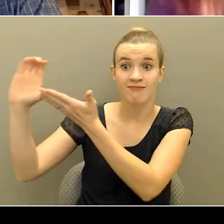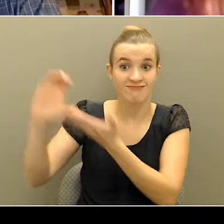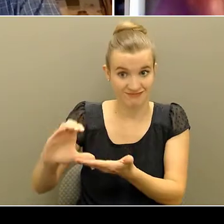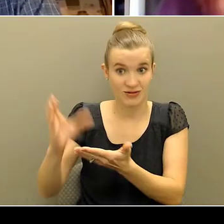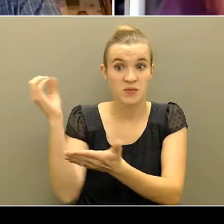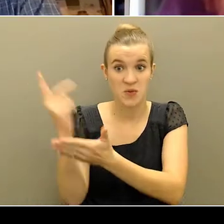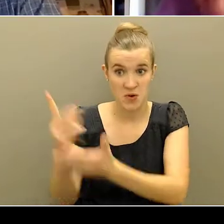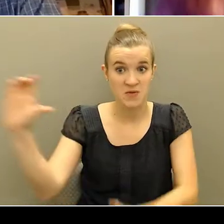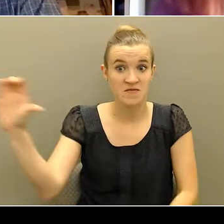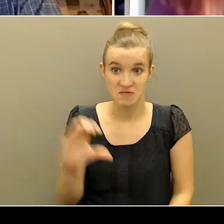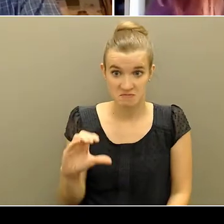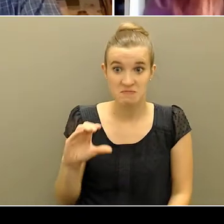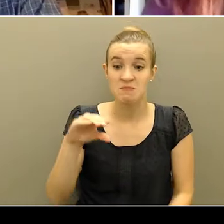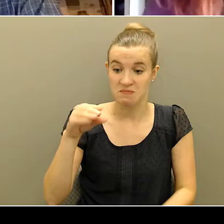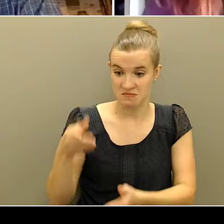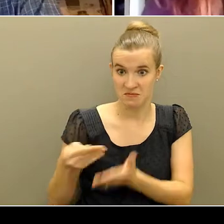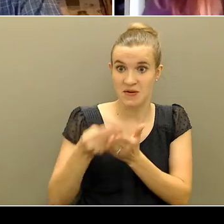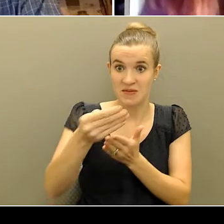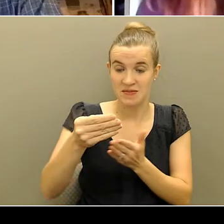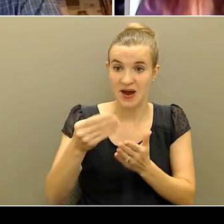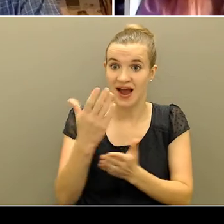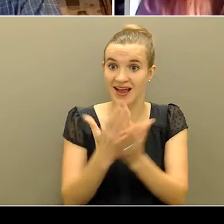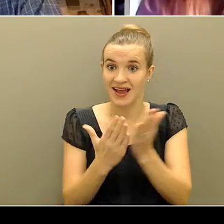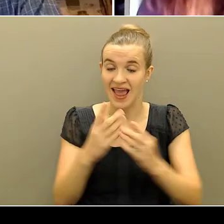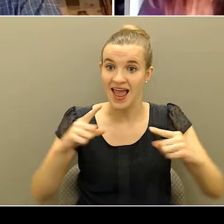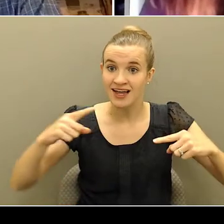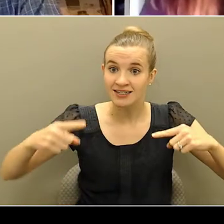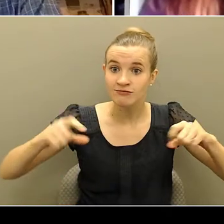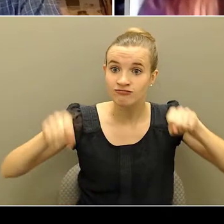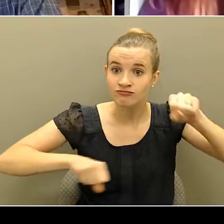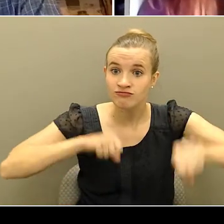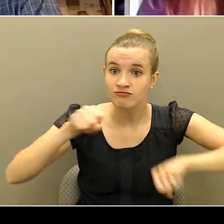like, give me the money. It has to be something that, you know, you really